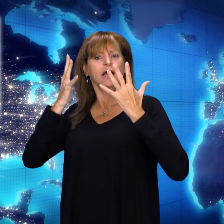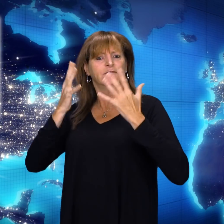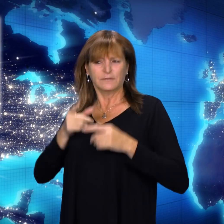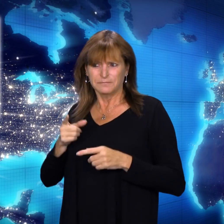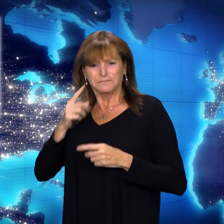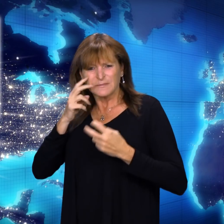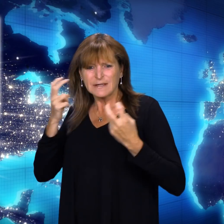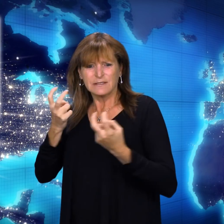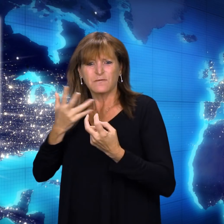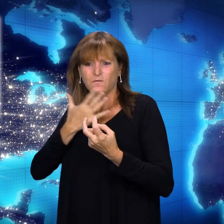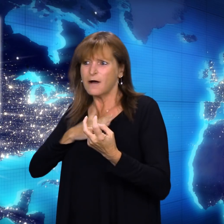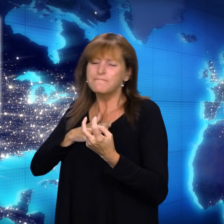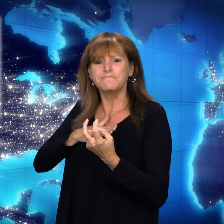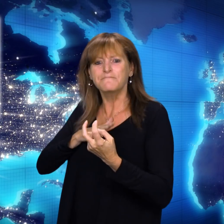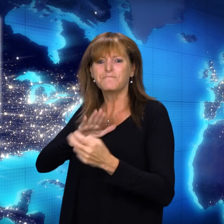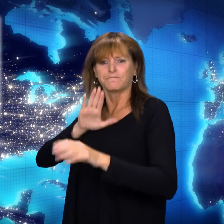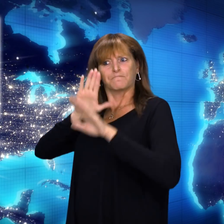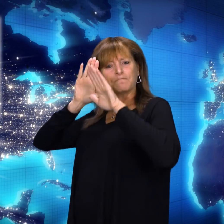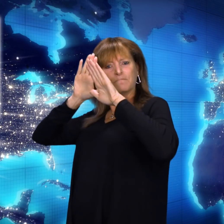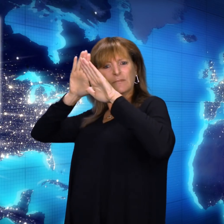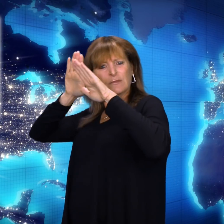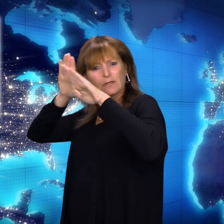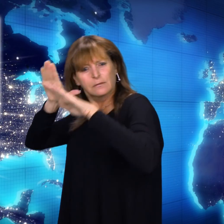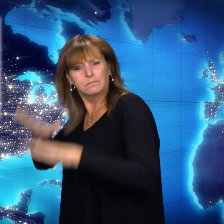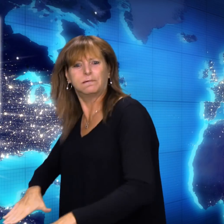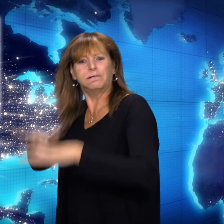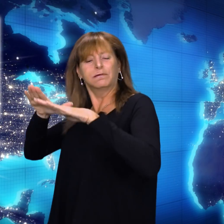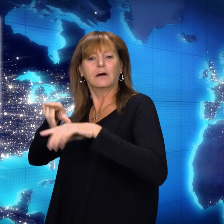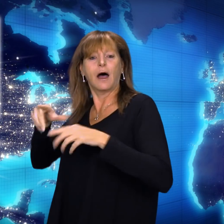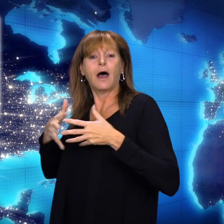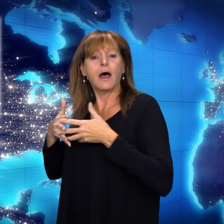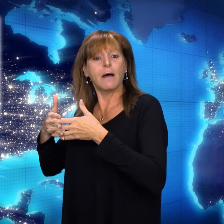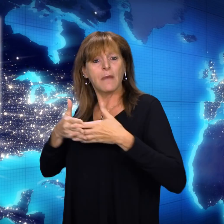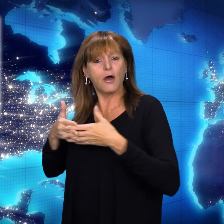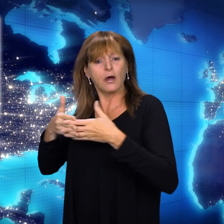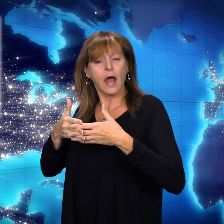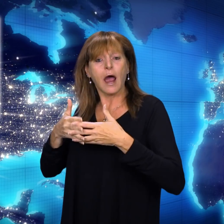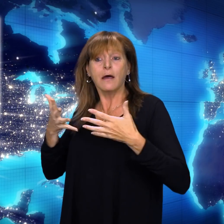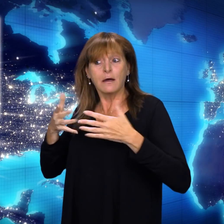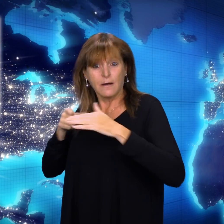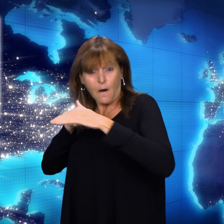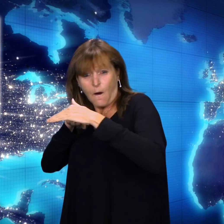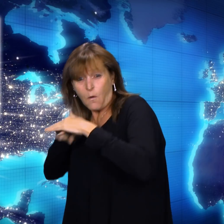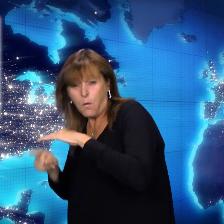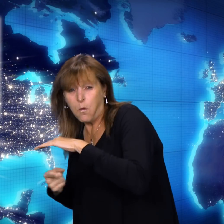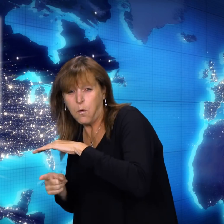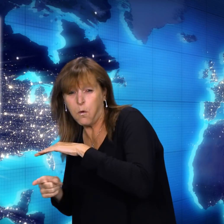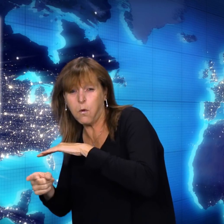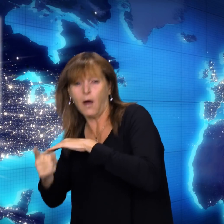caravan grew to over 7,000 migrants